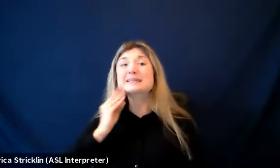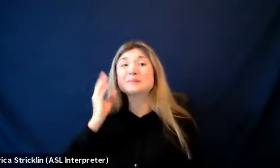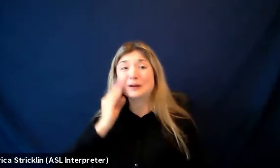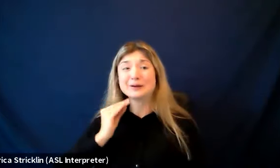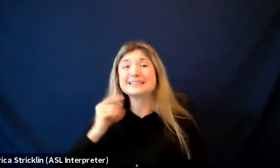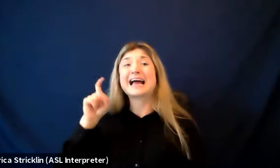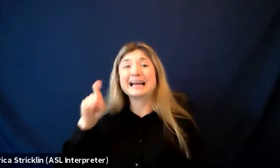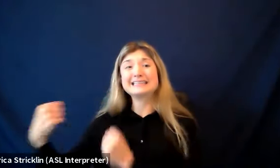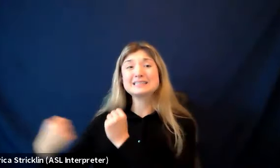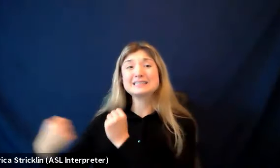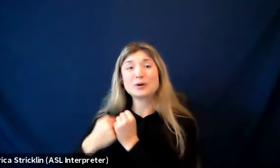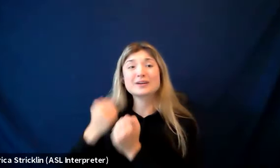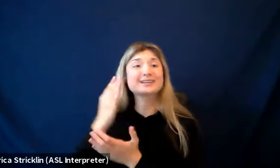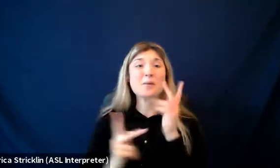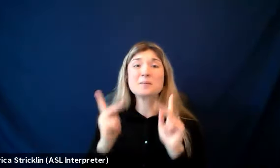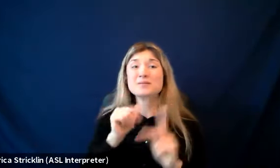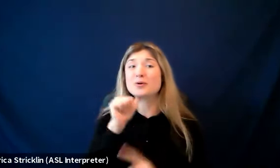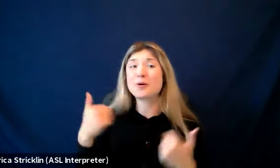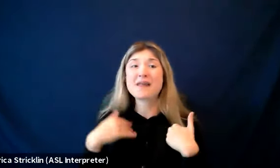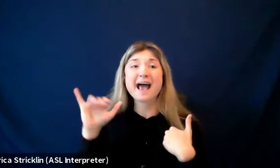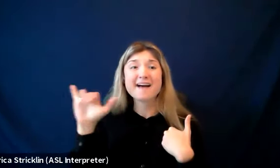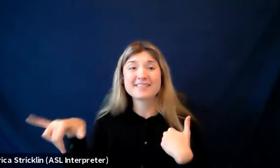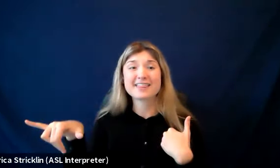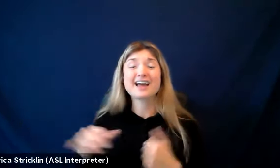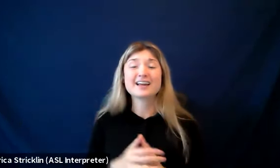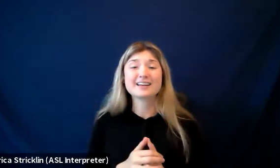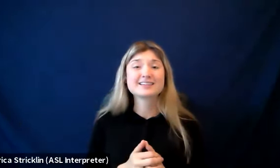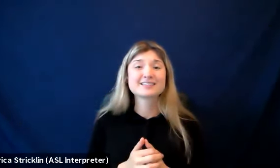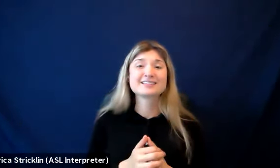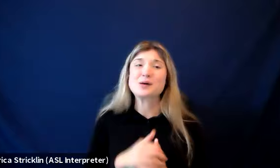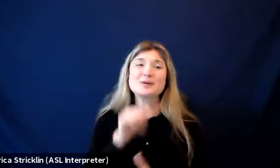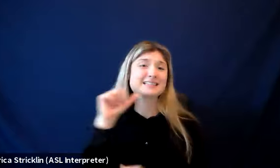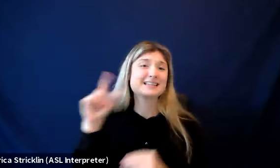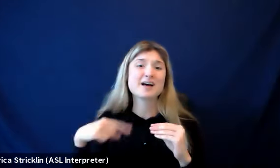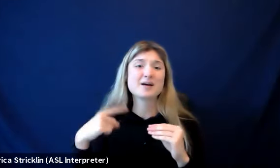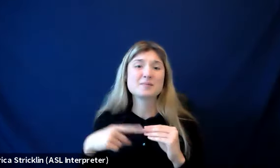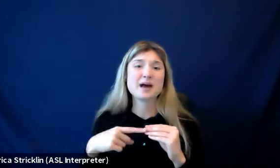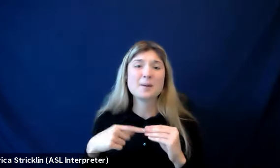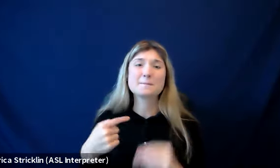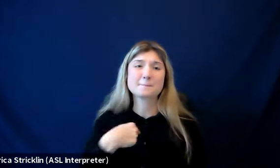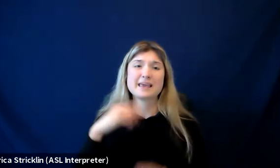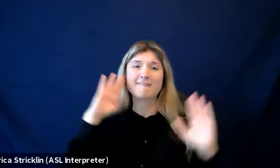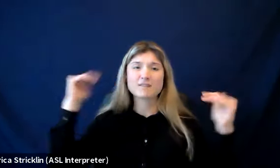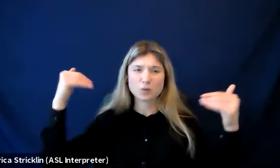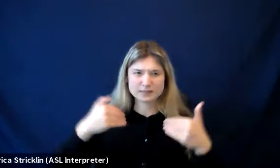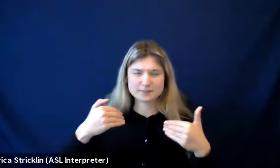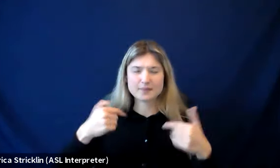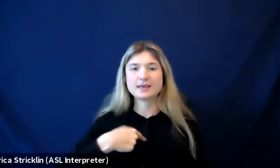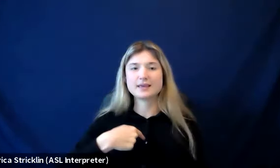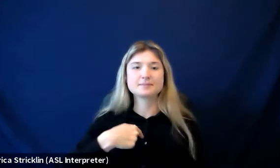some individuals don't even have that. So, just to acknowledge, you know, it's not about me me me, because I have been through things as well.